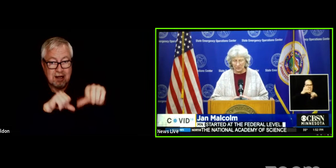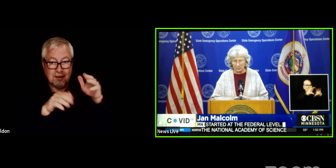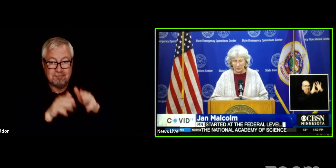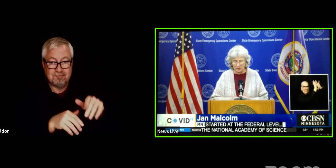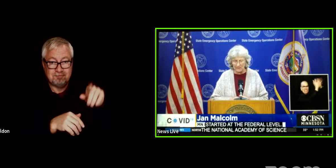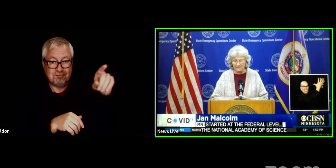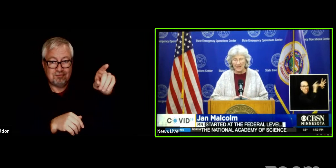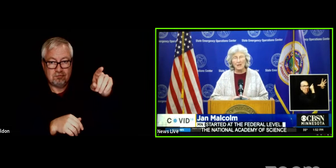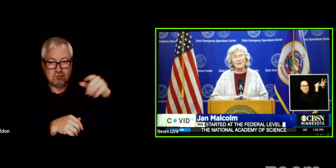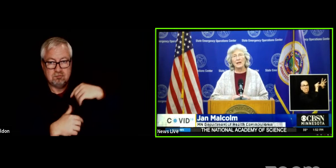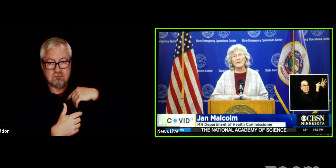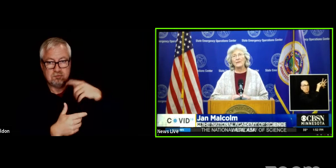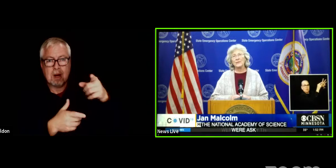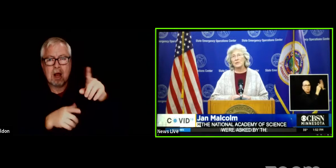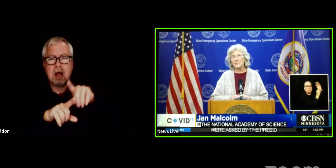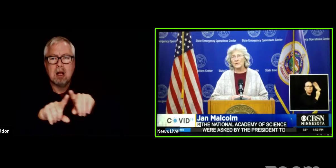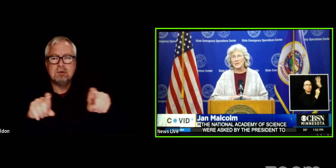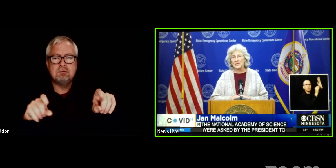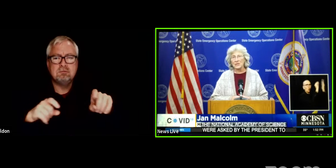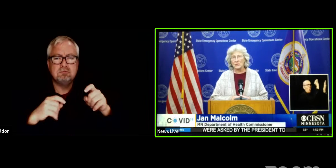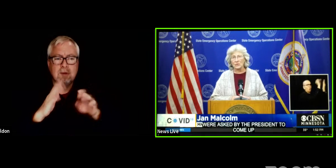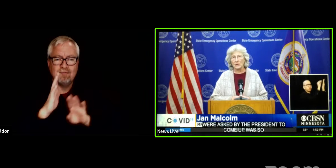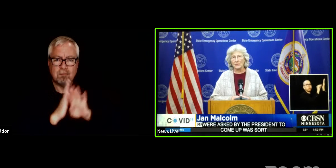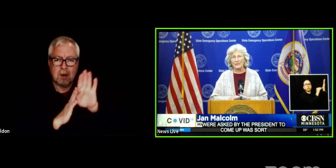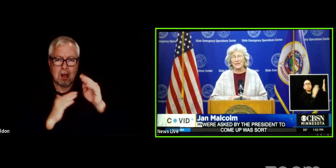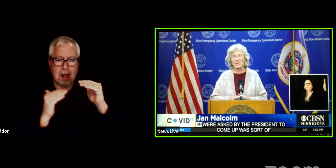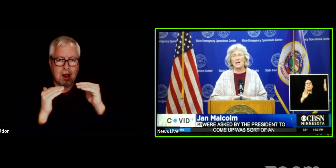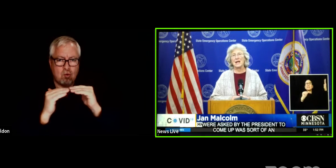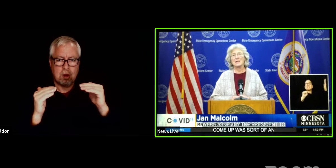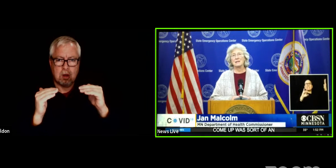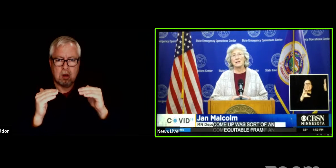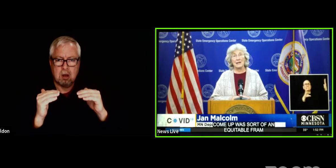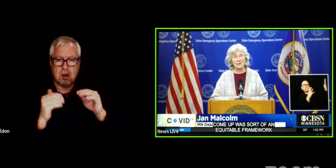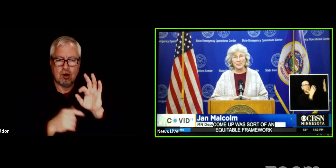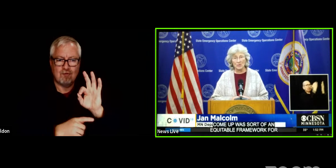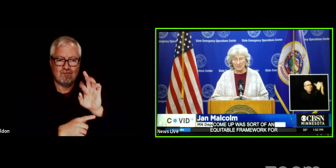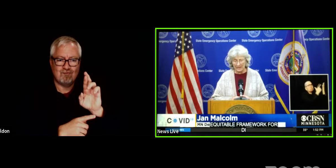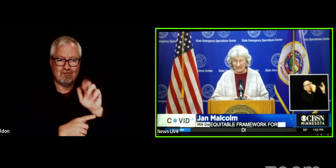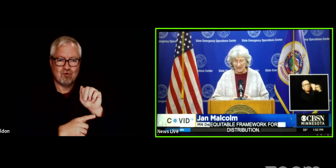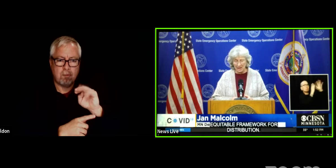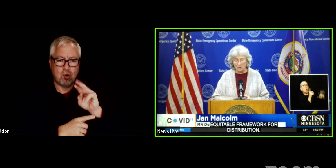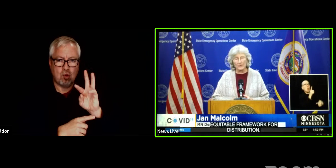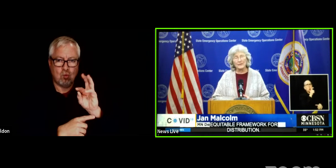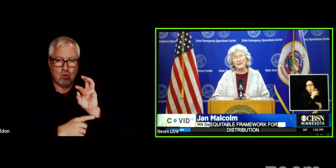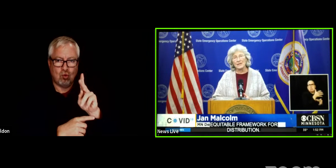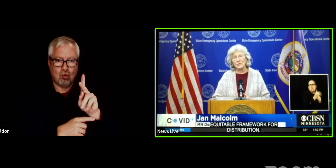DISTRIBUTION. THEN THE CENTERS FOR DISEASE CONTROL AND PREVENTION HAS AN EXPERT COMMITTEE CALLED THE ADVISORY